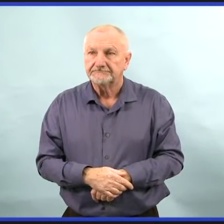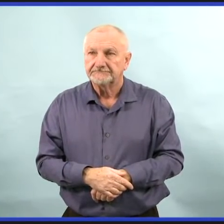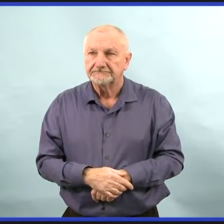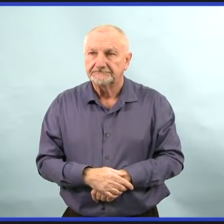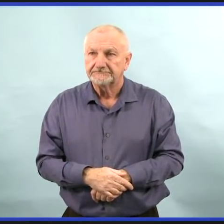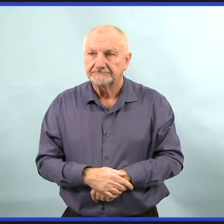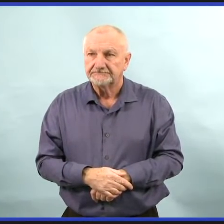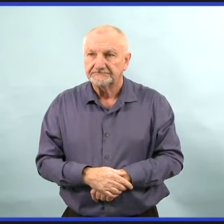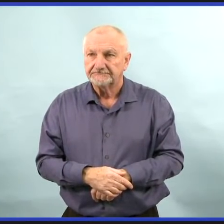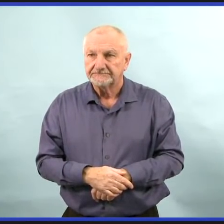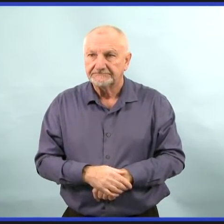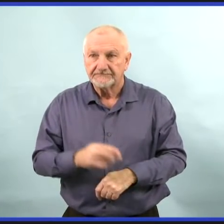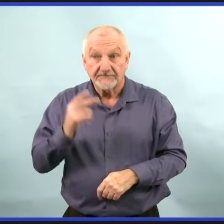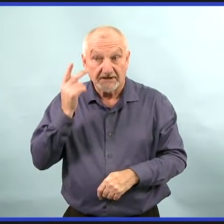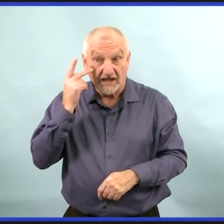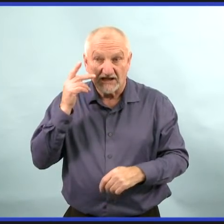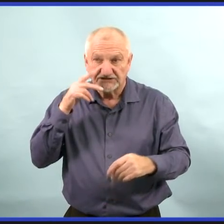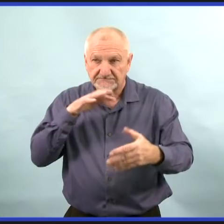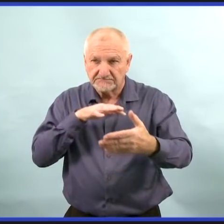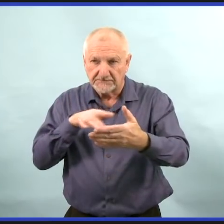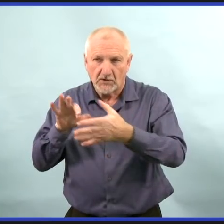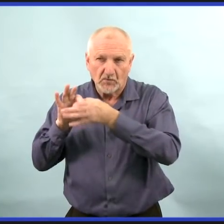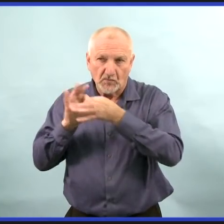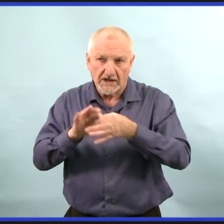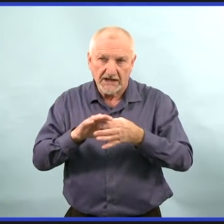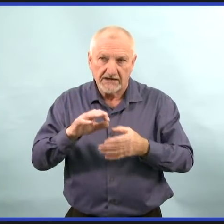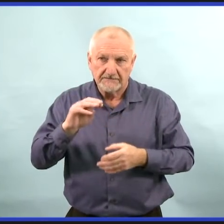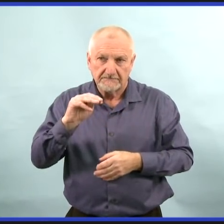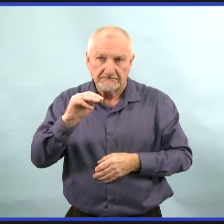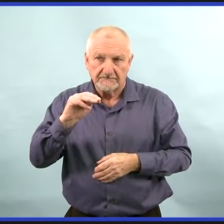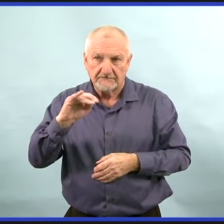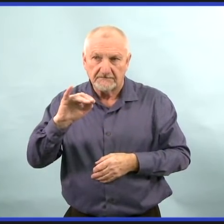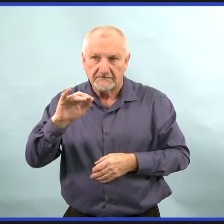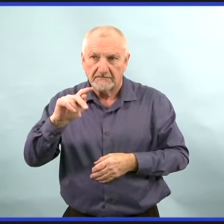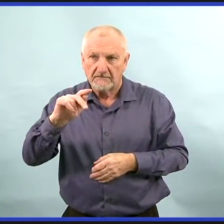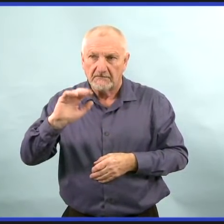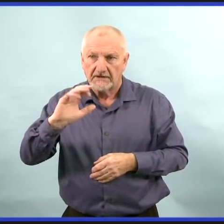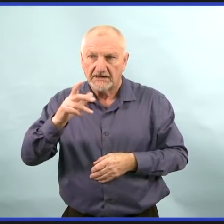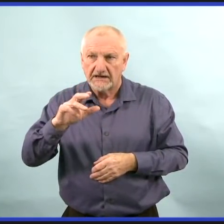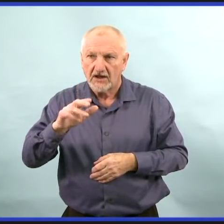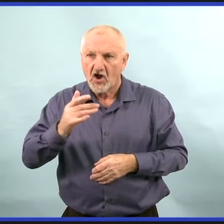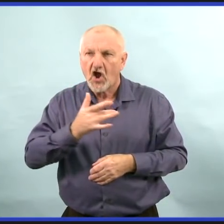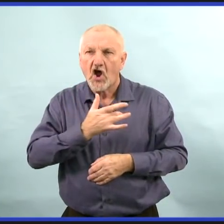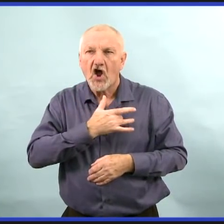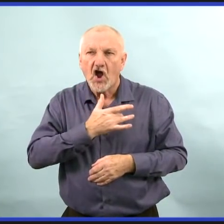uh vaccinations is virtually non-existent in the u.s uh dr reimer clearly that's encouraging news